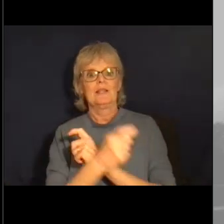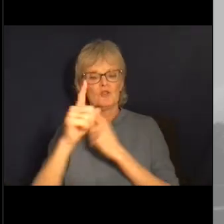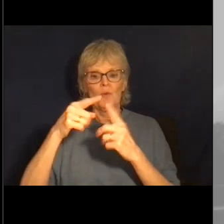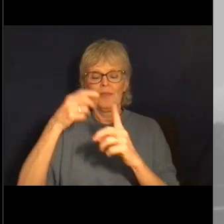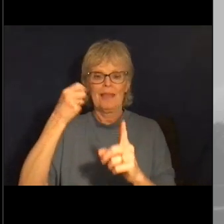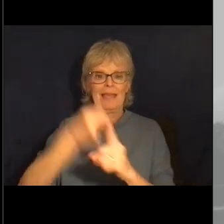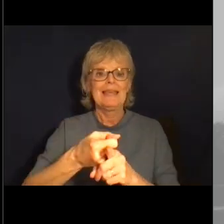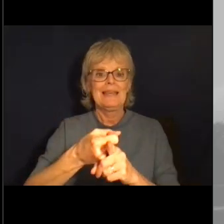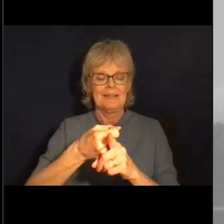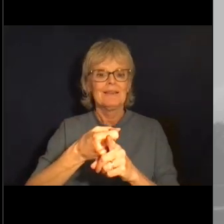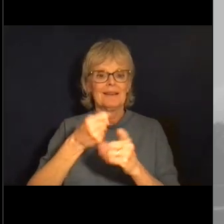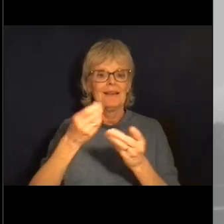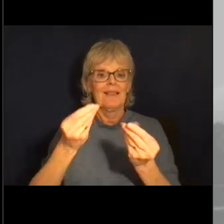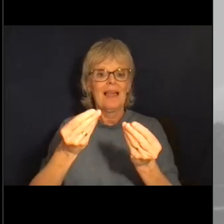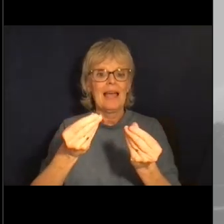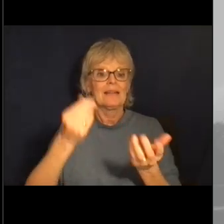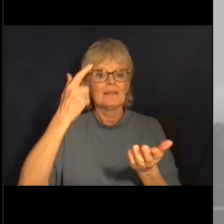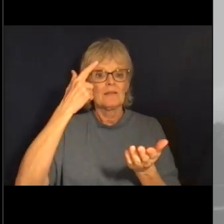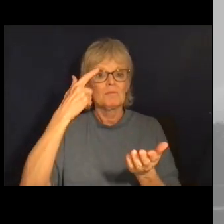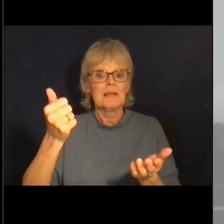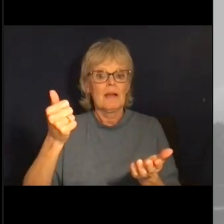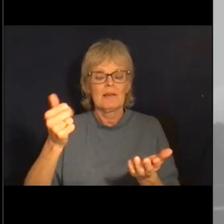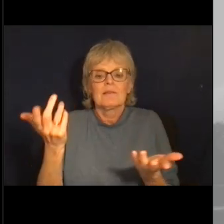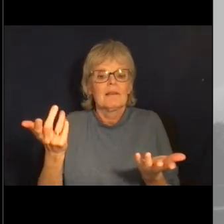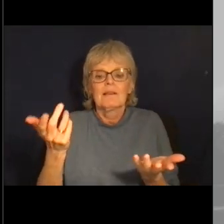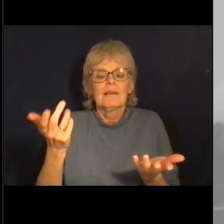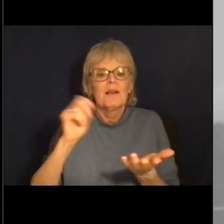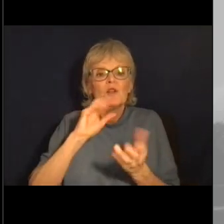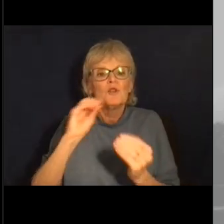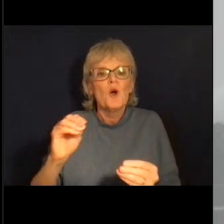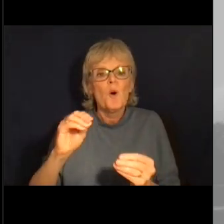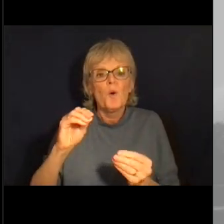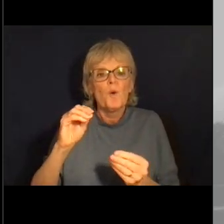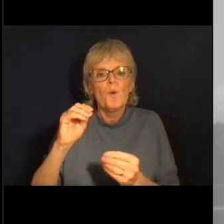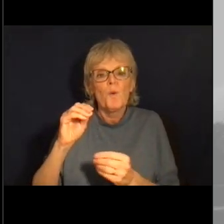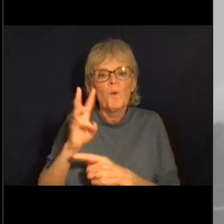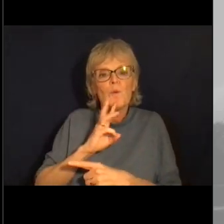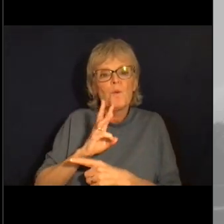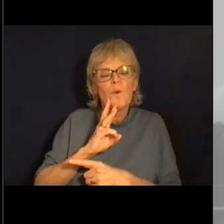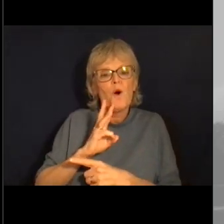is because they lose access to that water source. They lose access to the fuel that's kind of driving them.